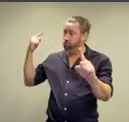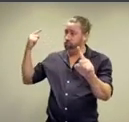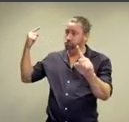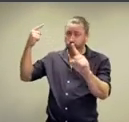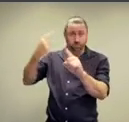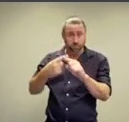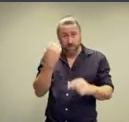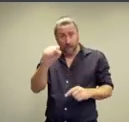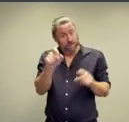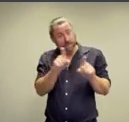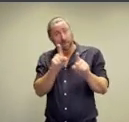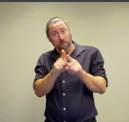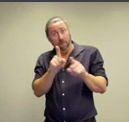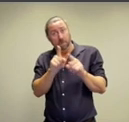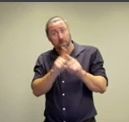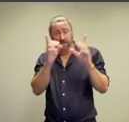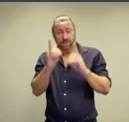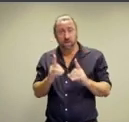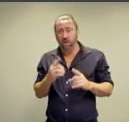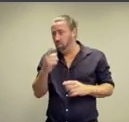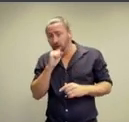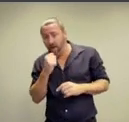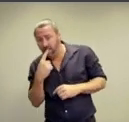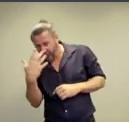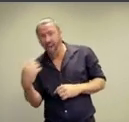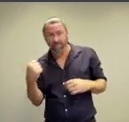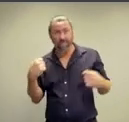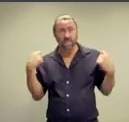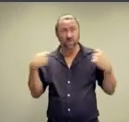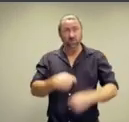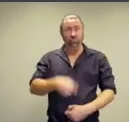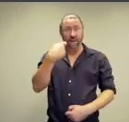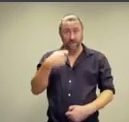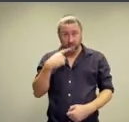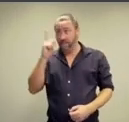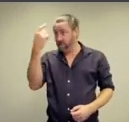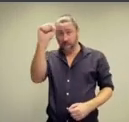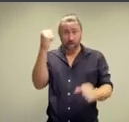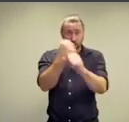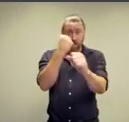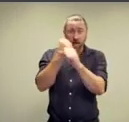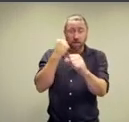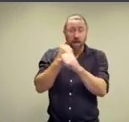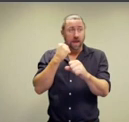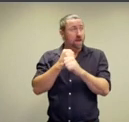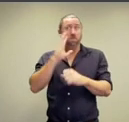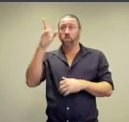adaptions up until current day and I just saw someone in the chat say, they've got this jacket. Yes, this